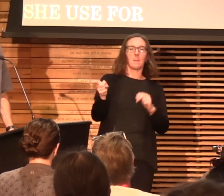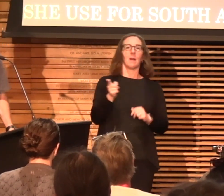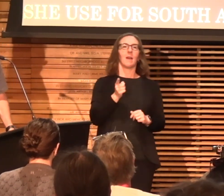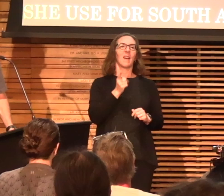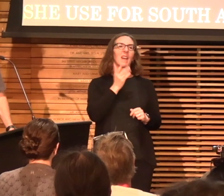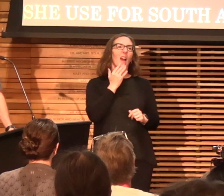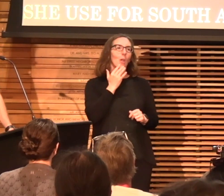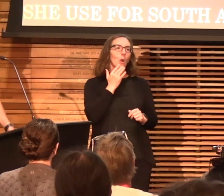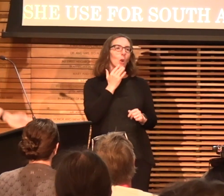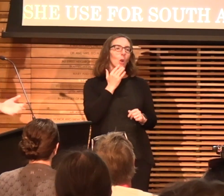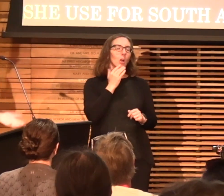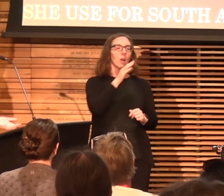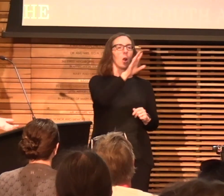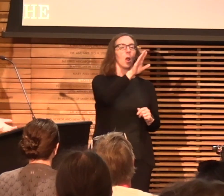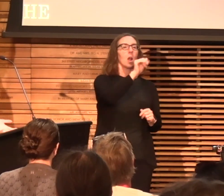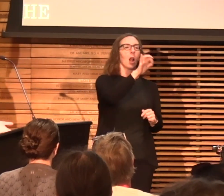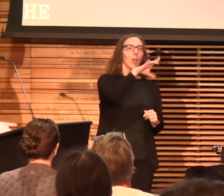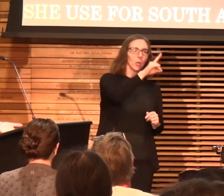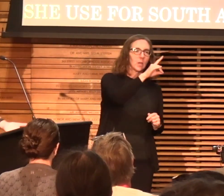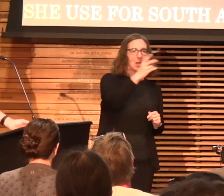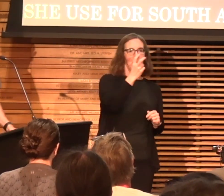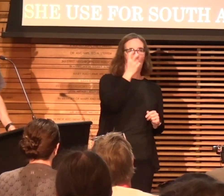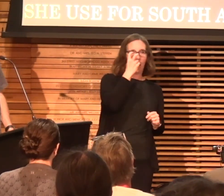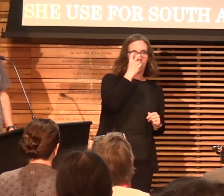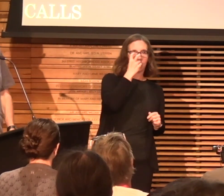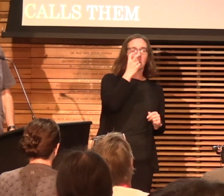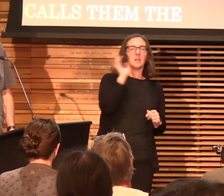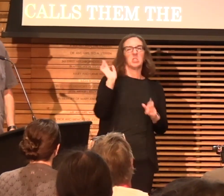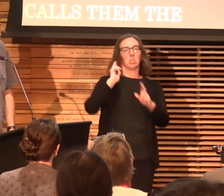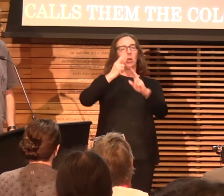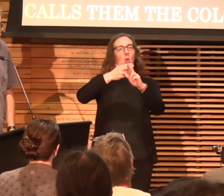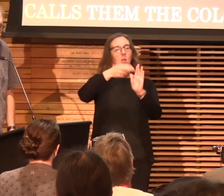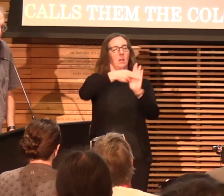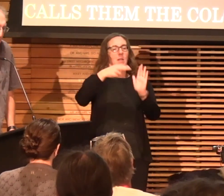So at this point, she was already...